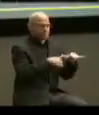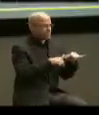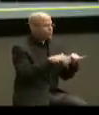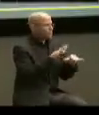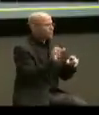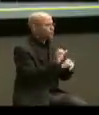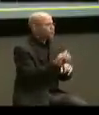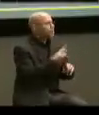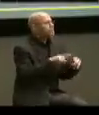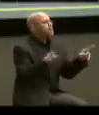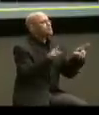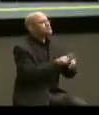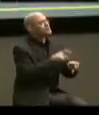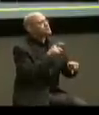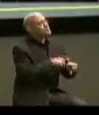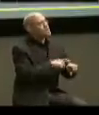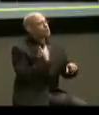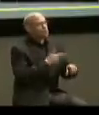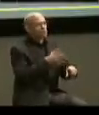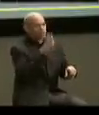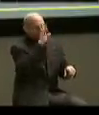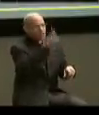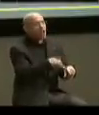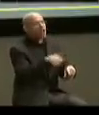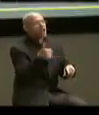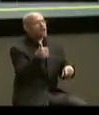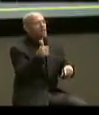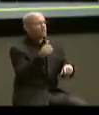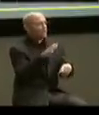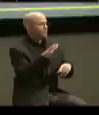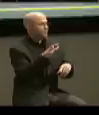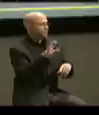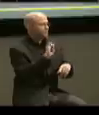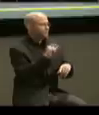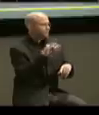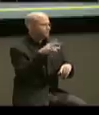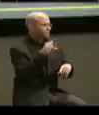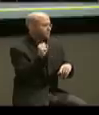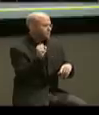AT THE SAME TIME WE CREATED THESE OTHER ELEMENTS OF THAT